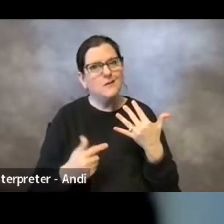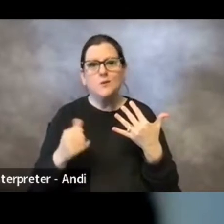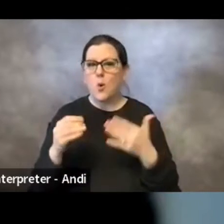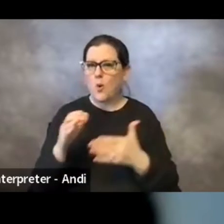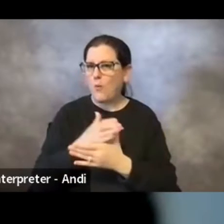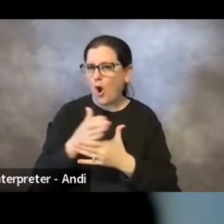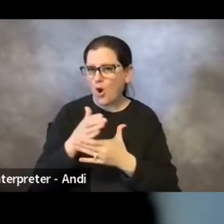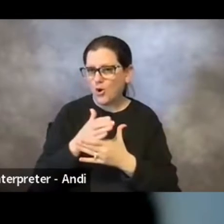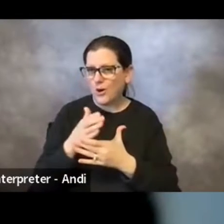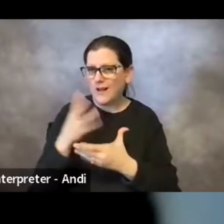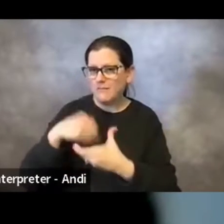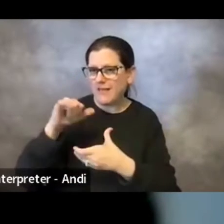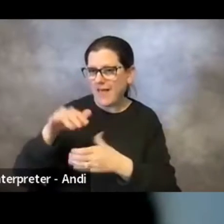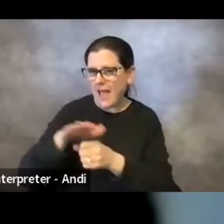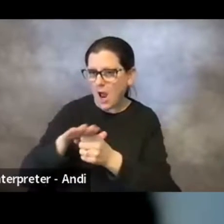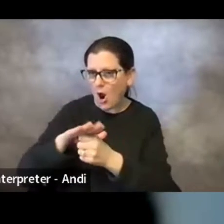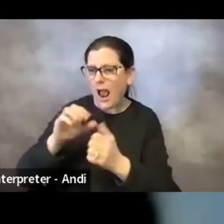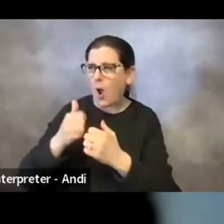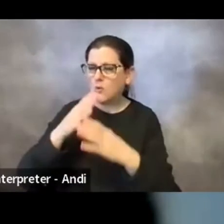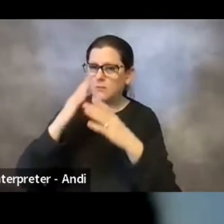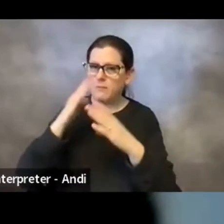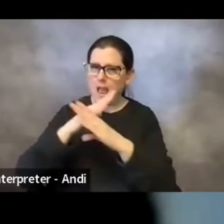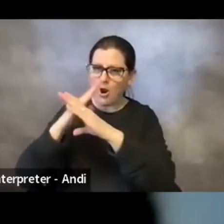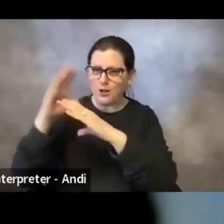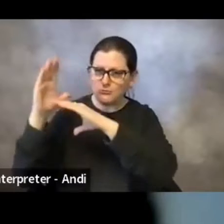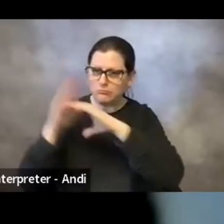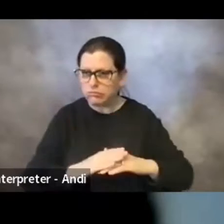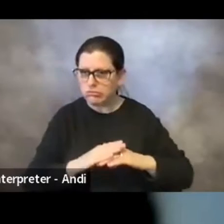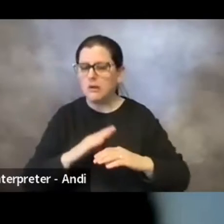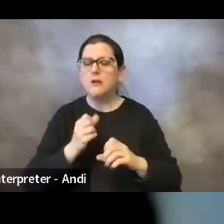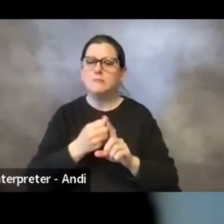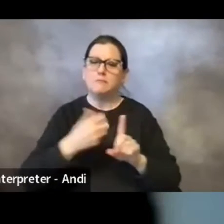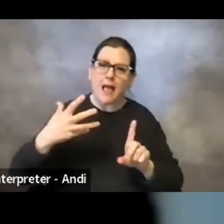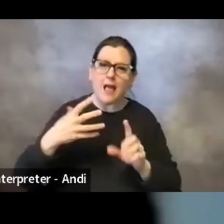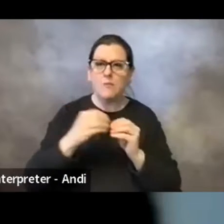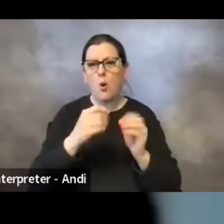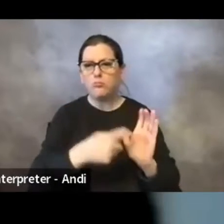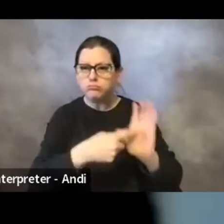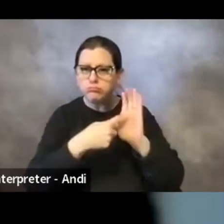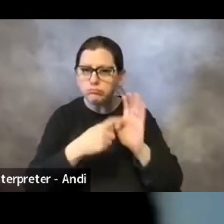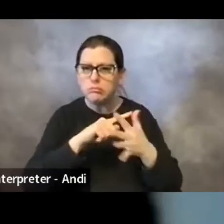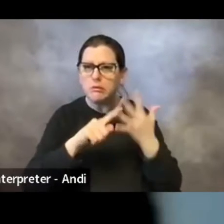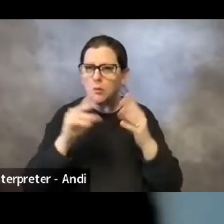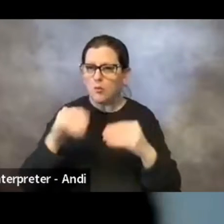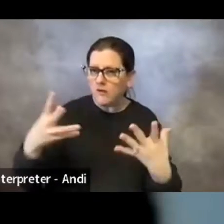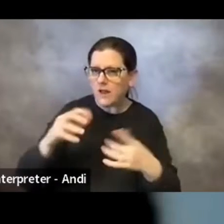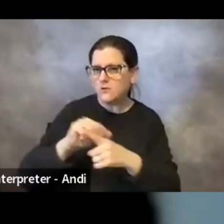and thinking about how to reduce those barriers and expand criteria or train, you know, accordingly. It's just something